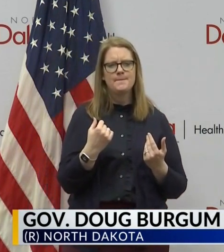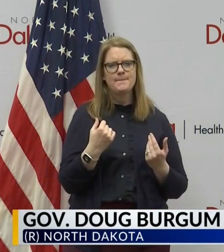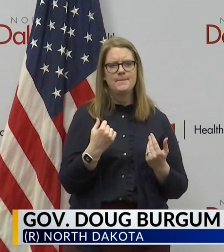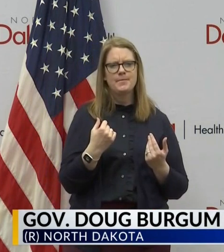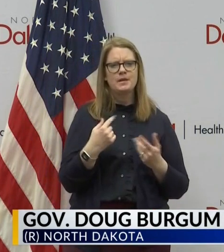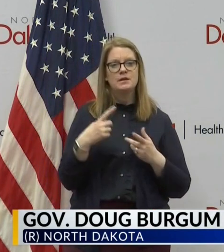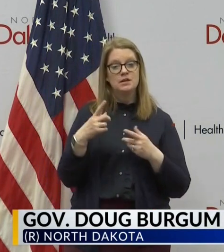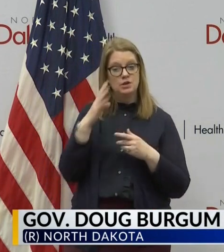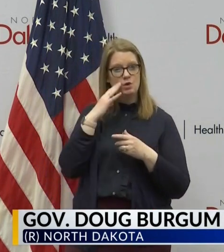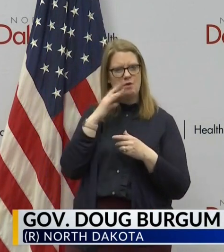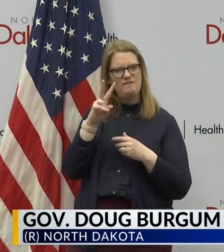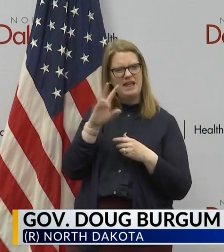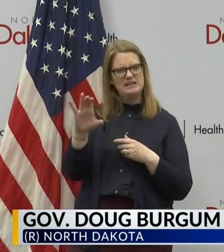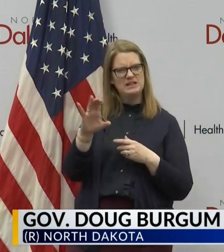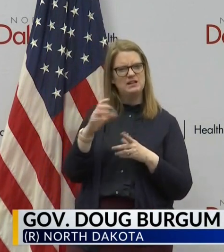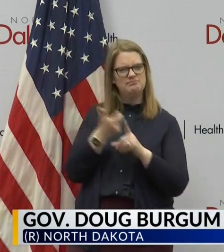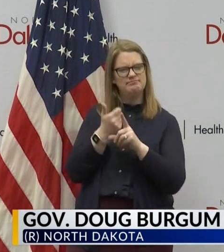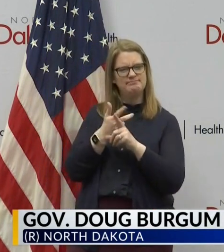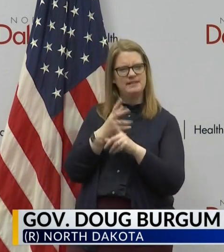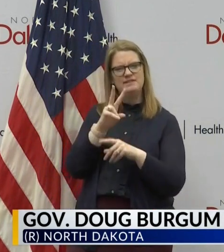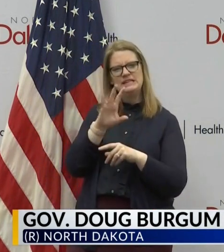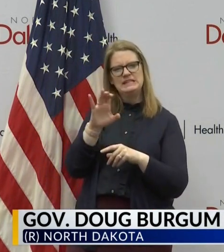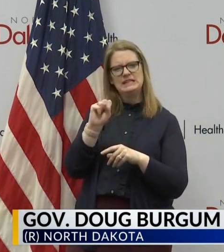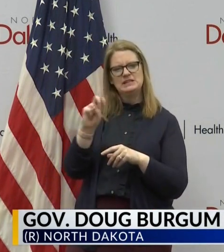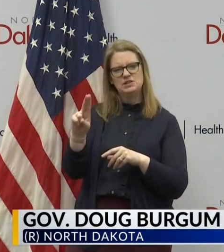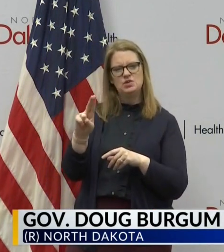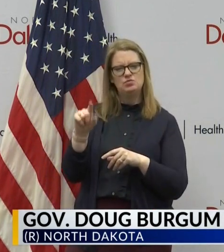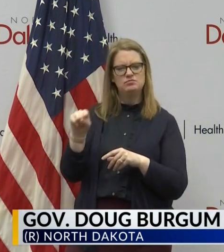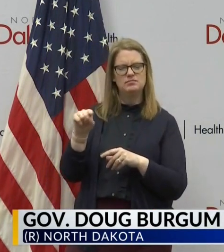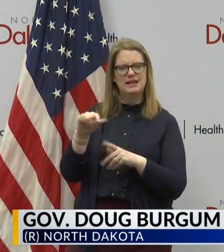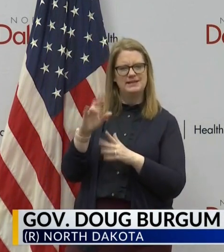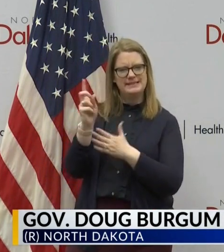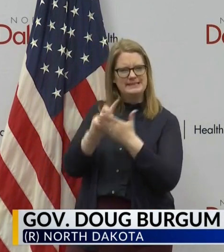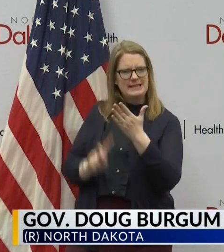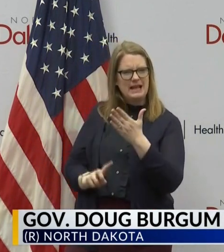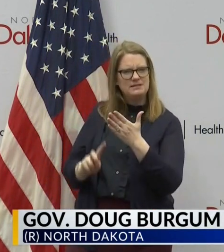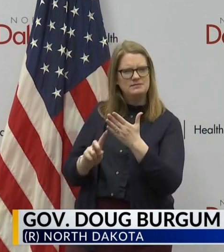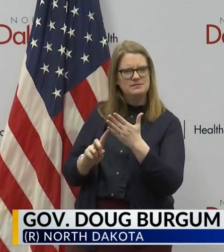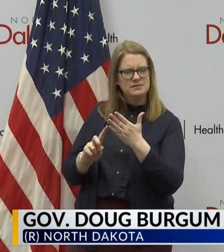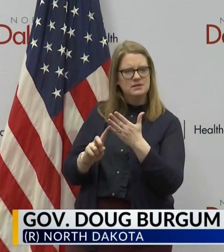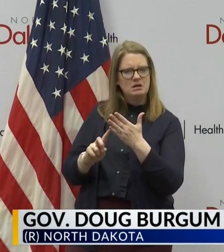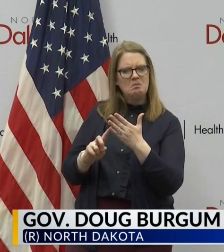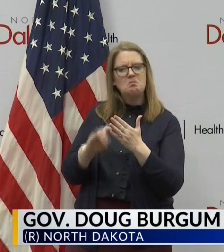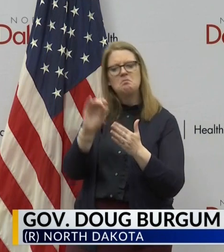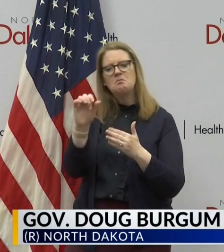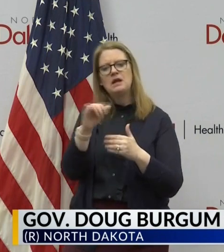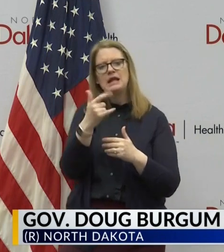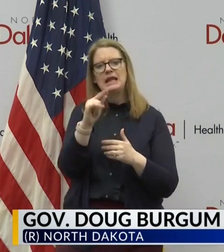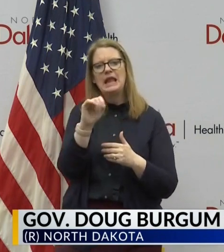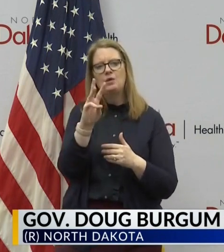EQUIPMENT, YOU HEARD ABOUT THAT AND WE MENTIONED EARLIER THAT WE HAD SOME THINGS THAT KICKED OFF